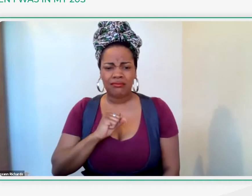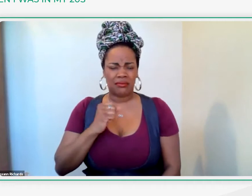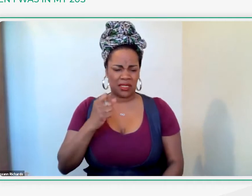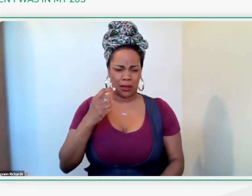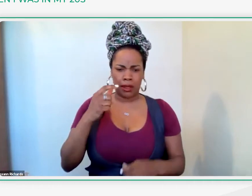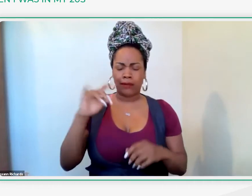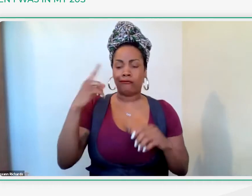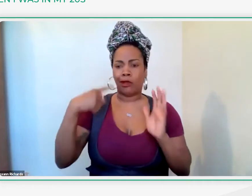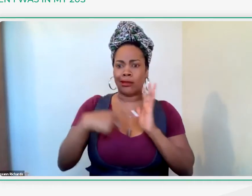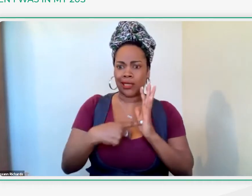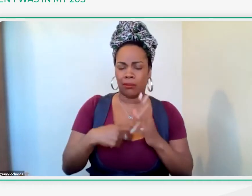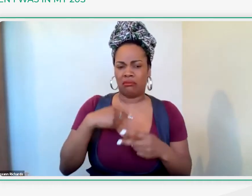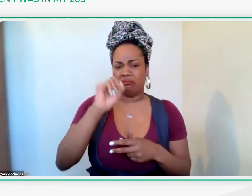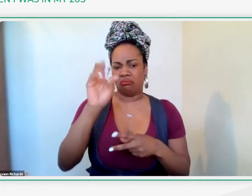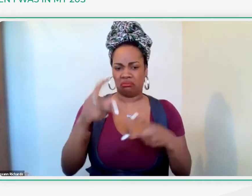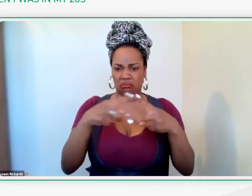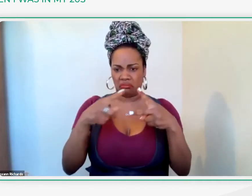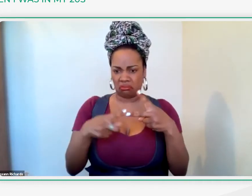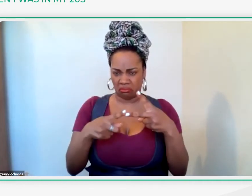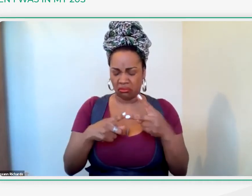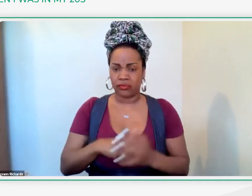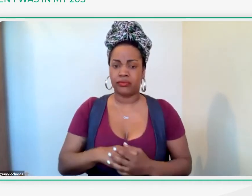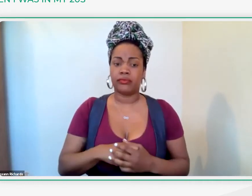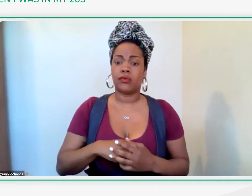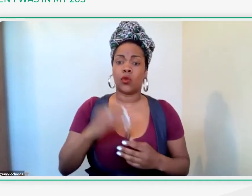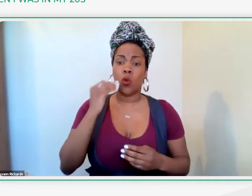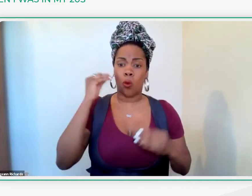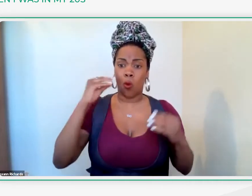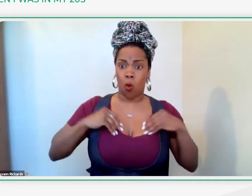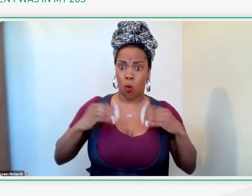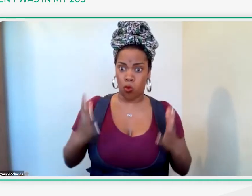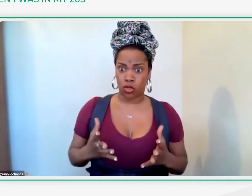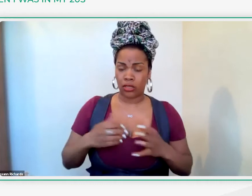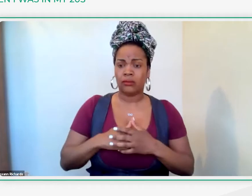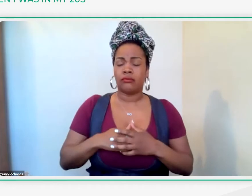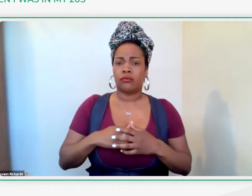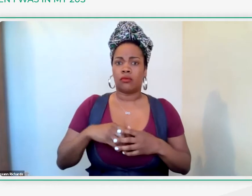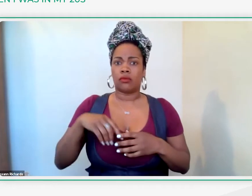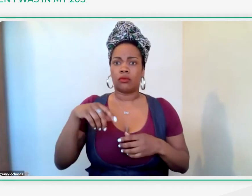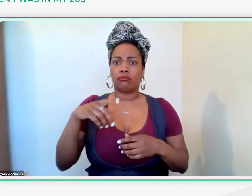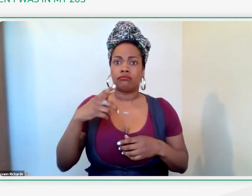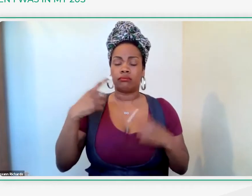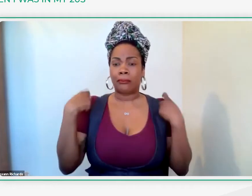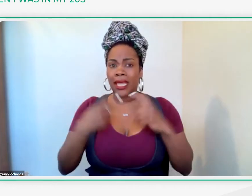The racial disparities in taxes, for example, when it comes to homeownership.